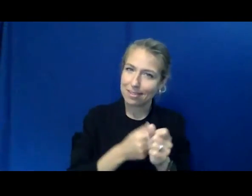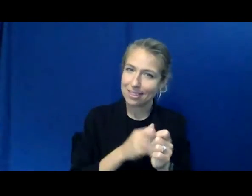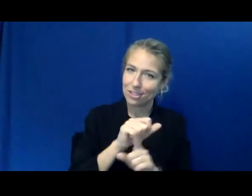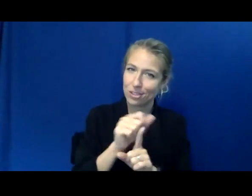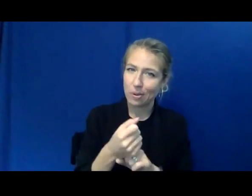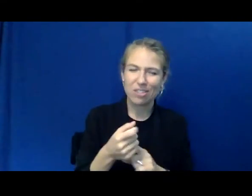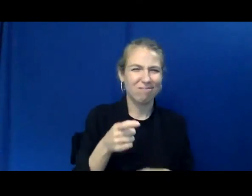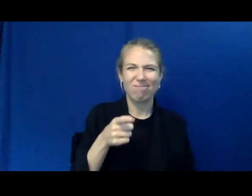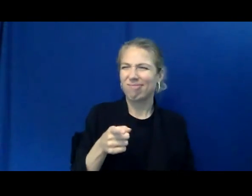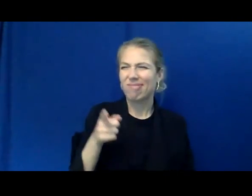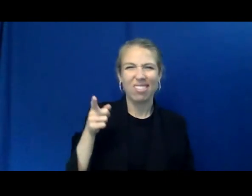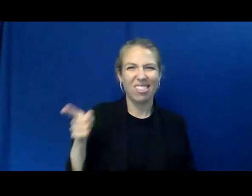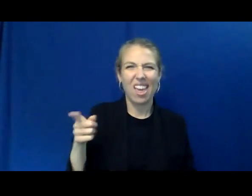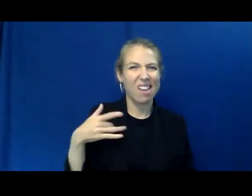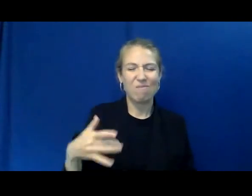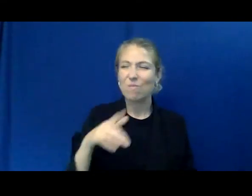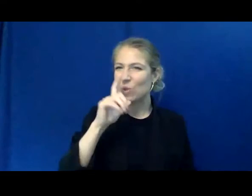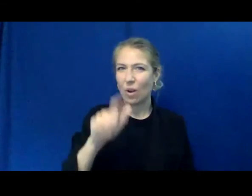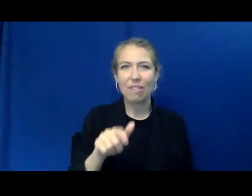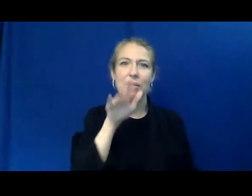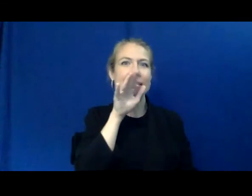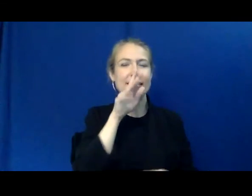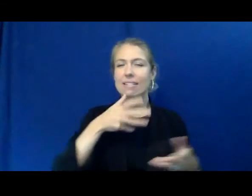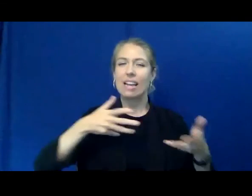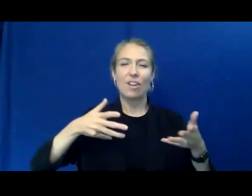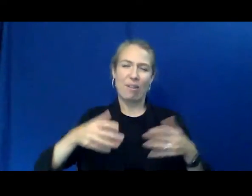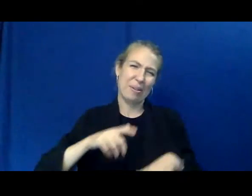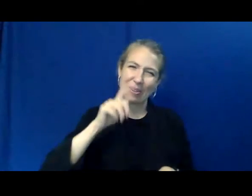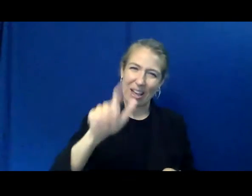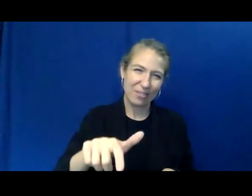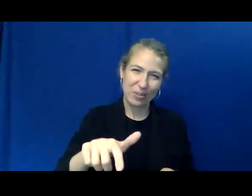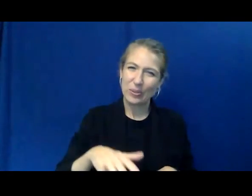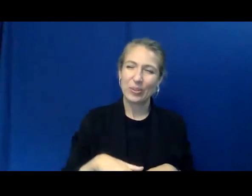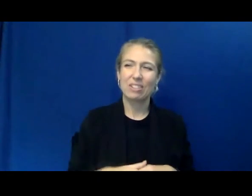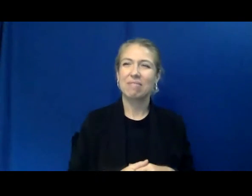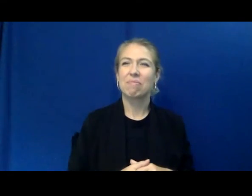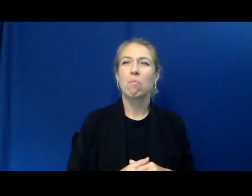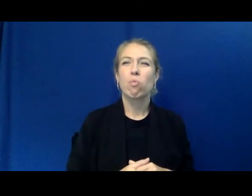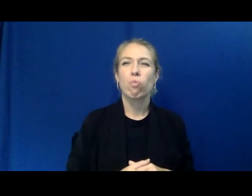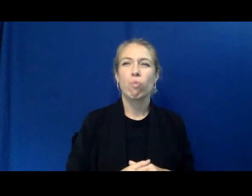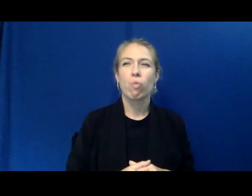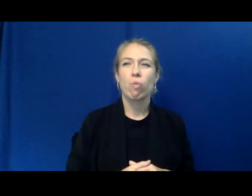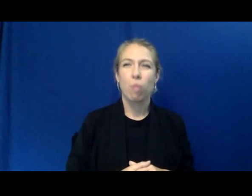has to be verbal, that they are able to communicate their needs through whichever means that they